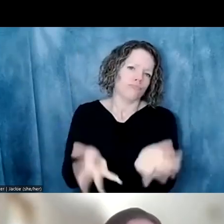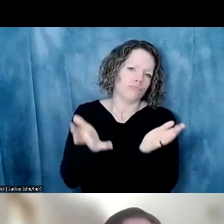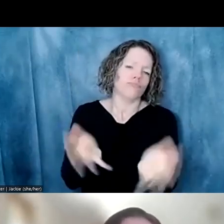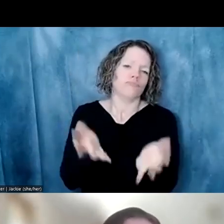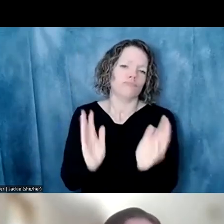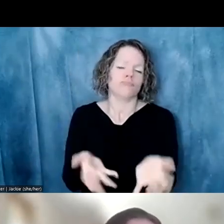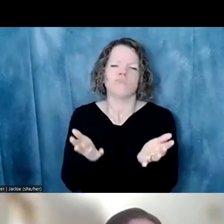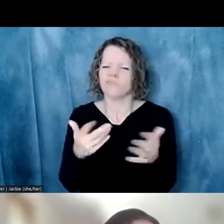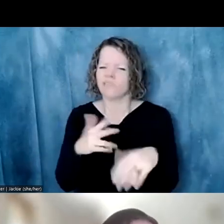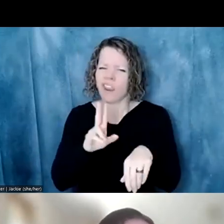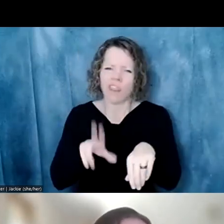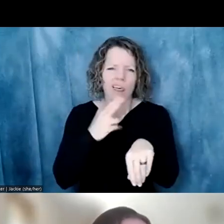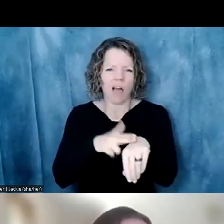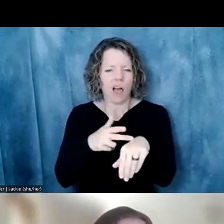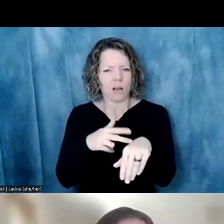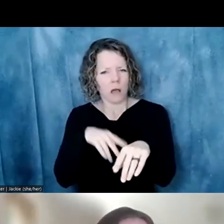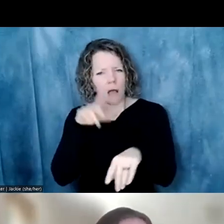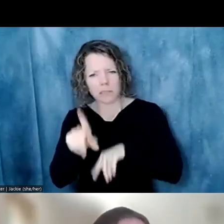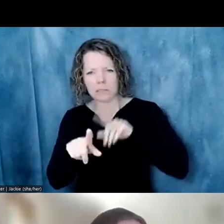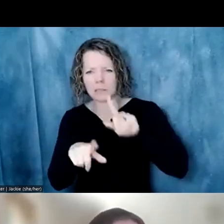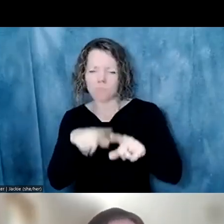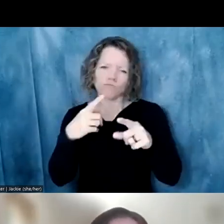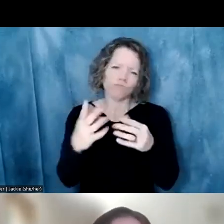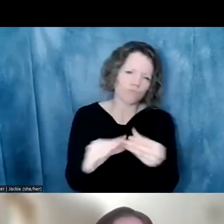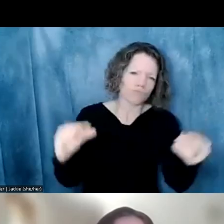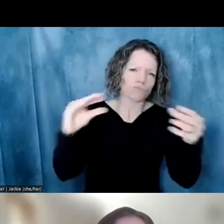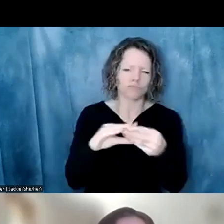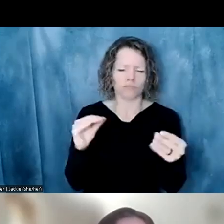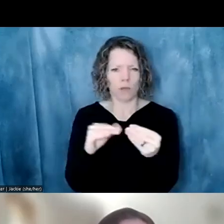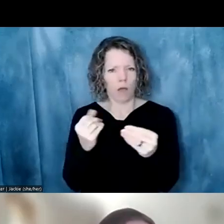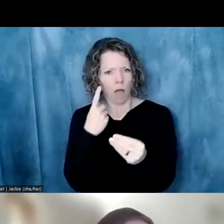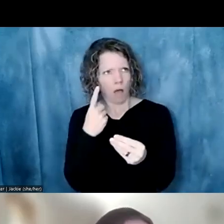a person is, what they're engaging in, what they're feeling. Sometimes,